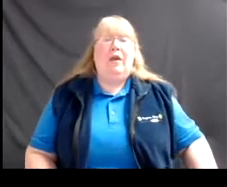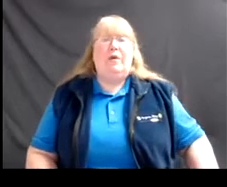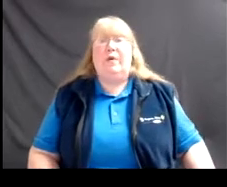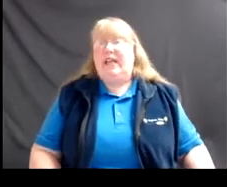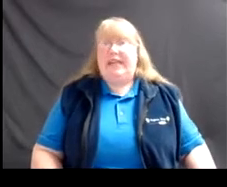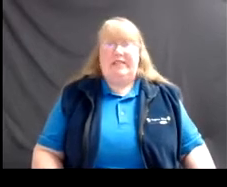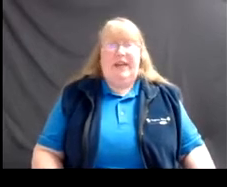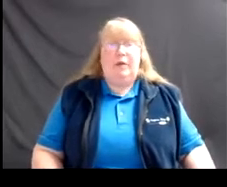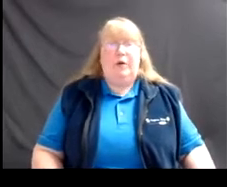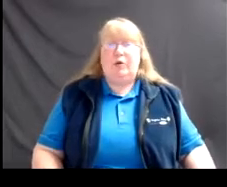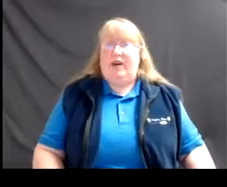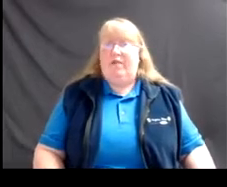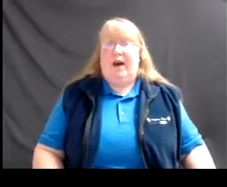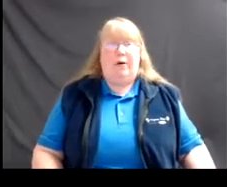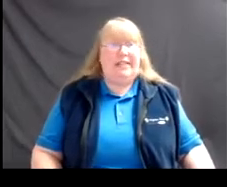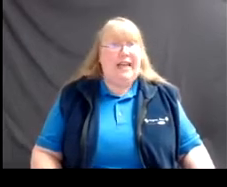The Relay is available 24 hours a day,